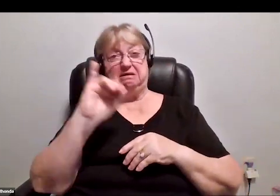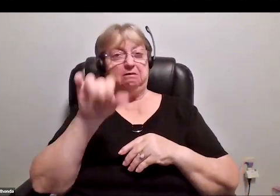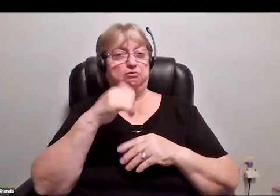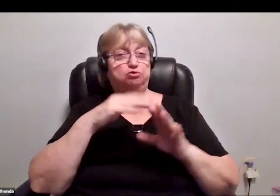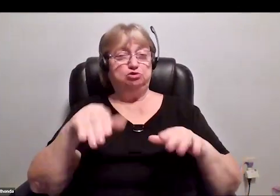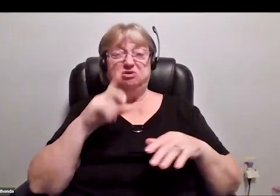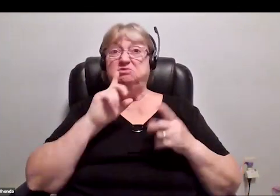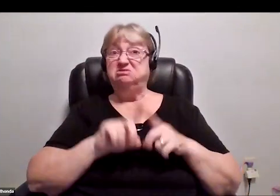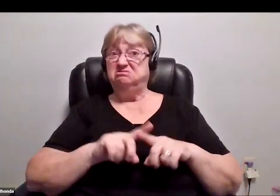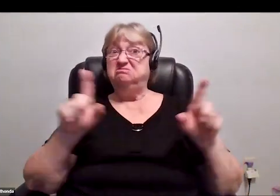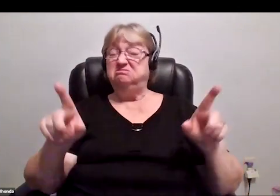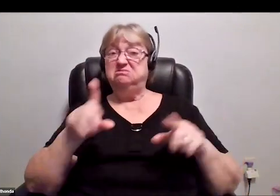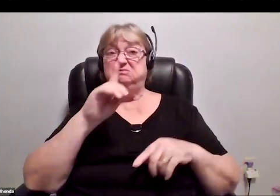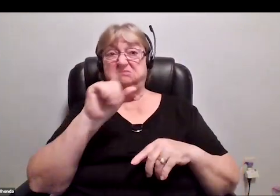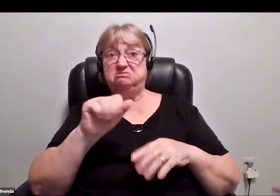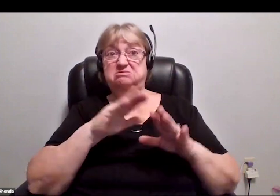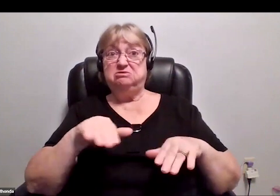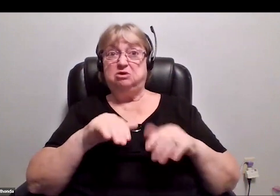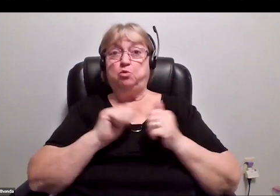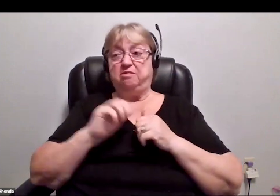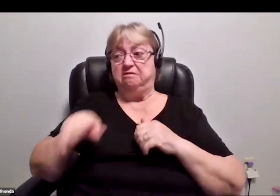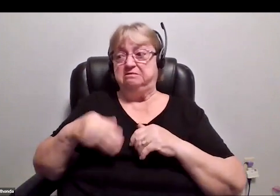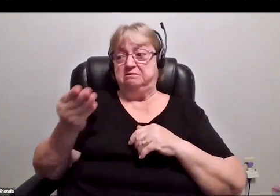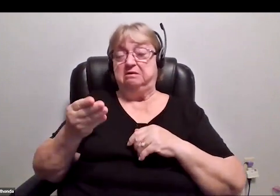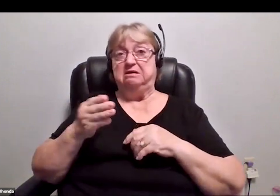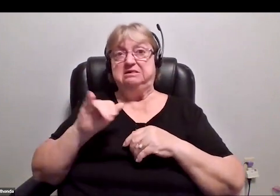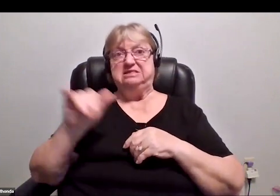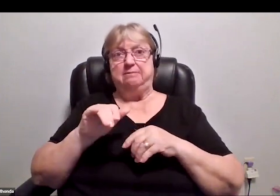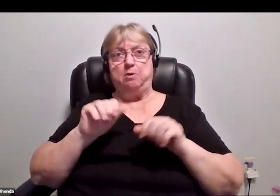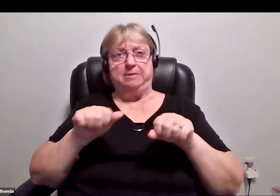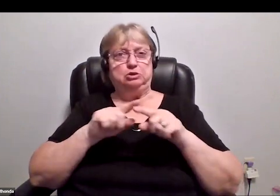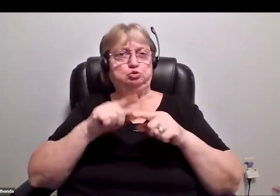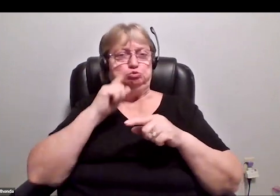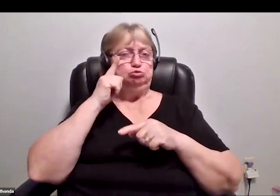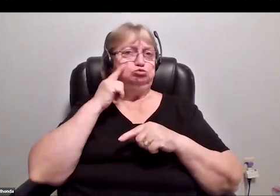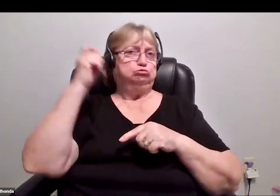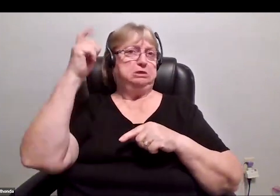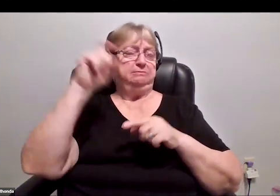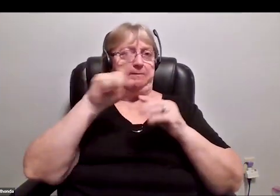Disabled children weren't given the same ability to dream about space in so many contexts.